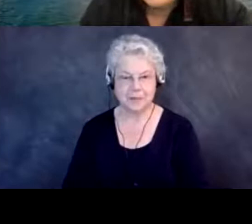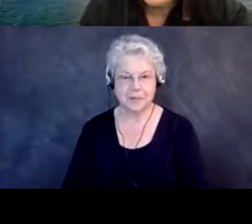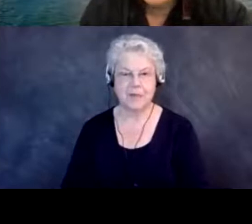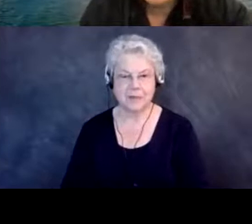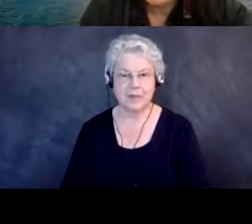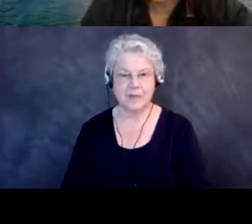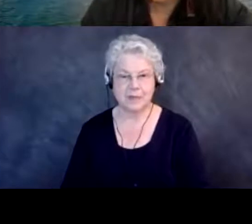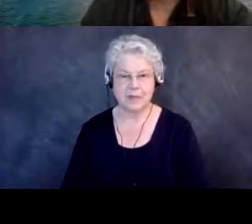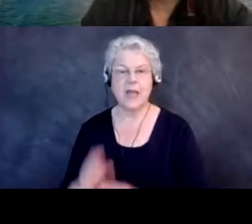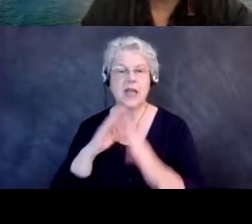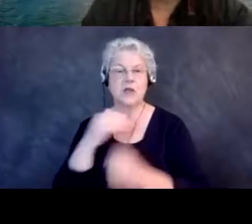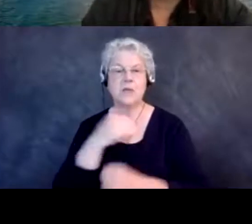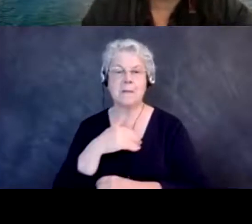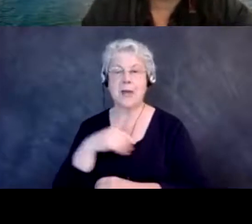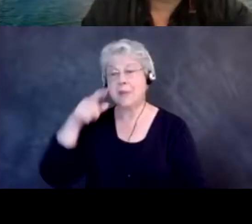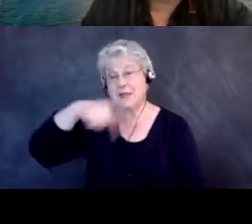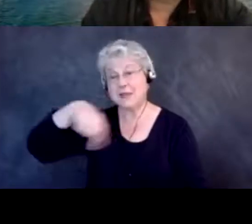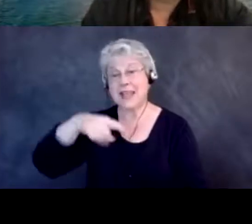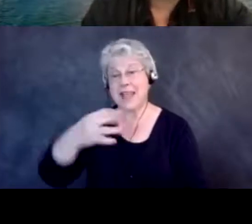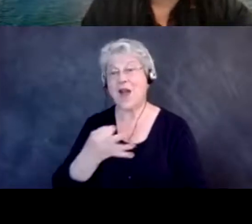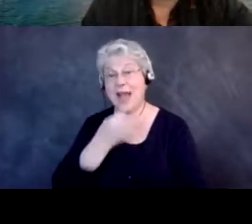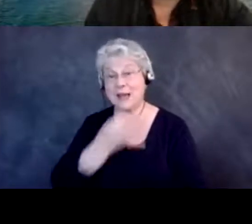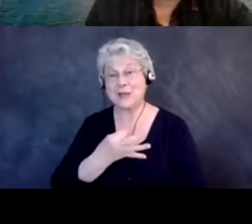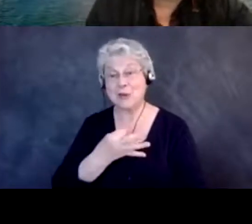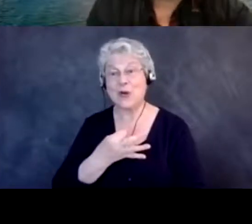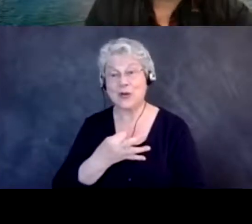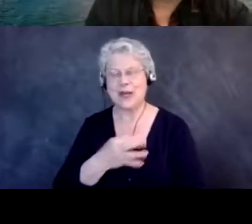Community members are the experts. That's true. I do this exercise